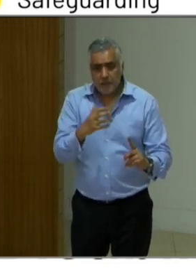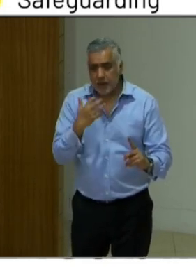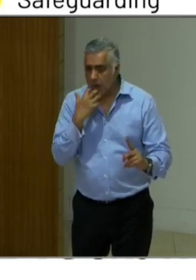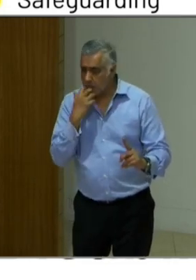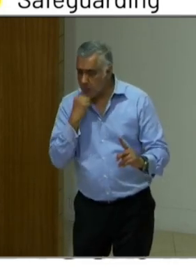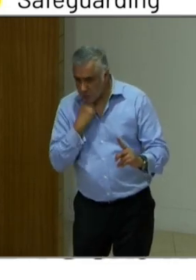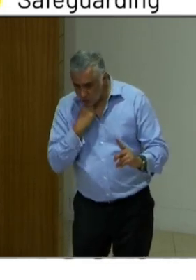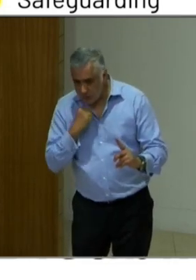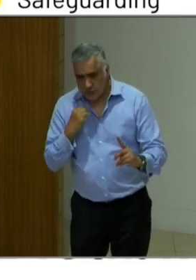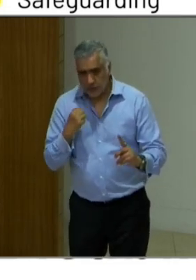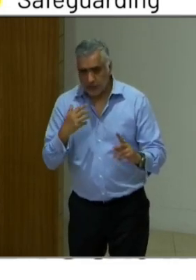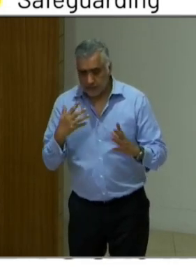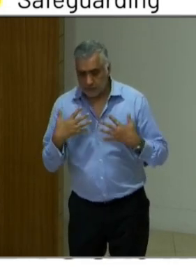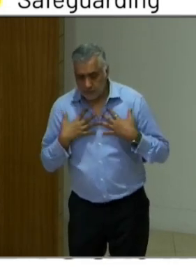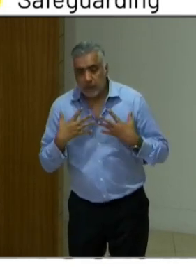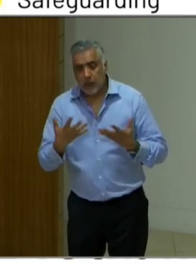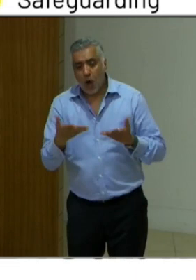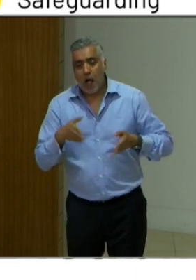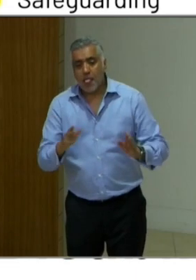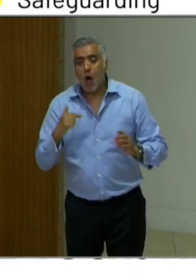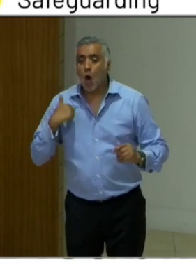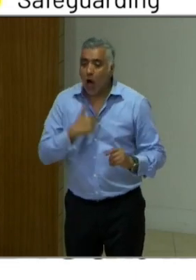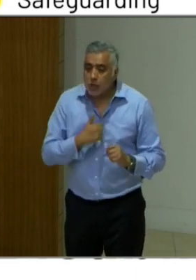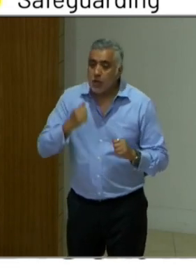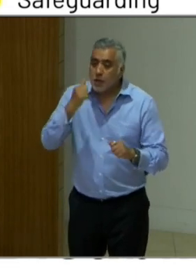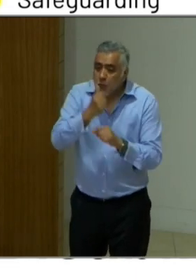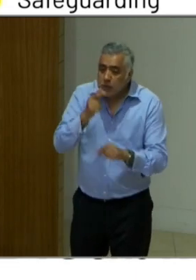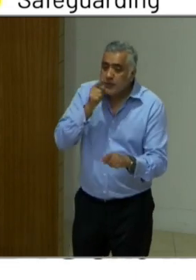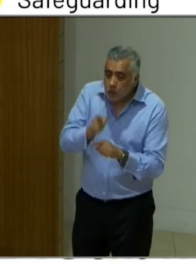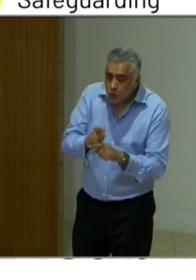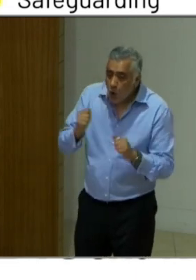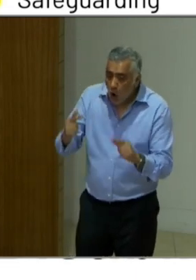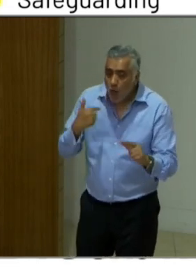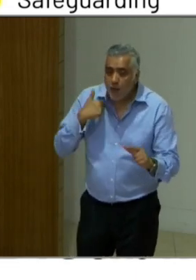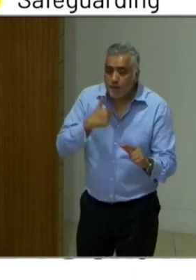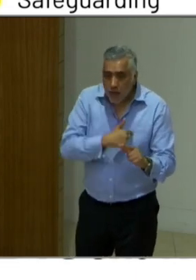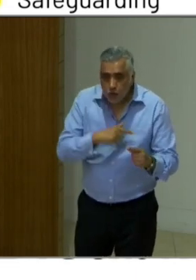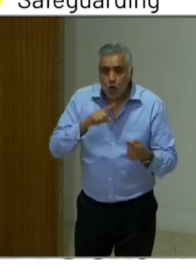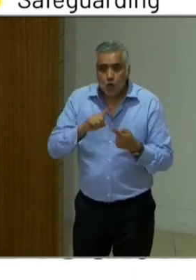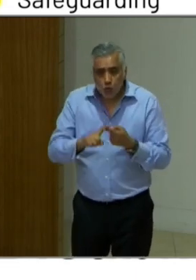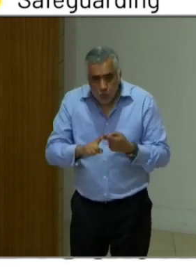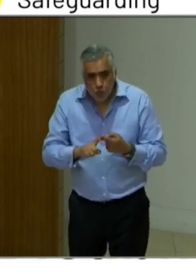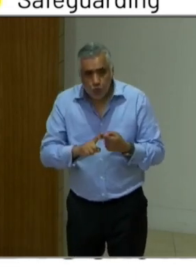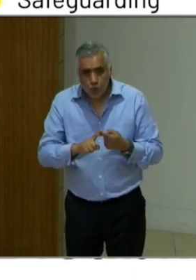that allows all of us as brothers and sisters to enrich us all with the variety of